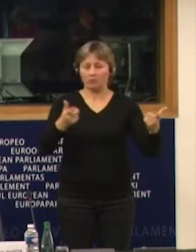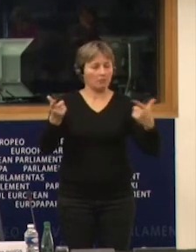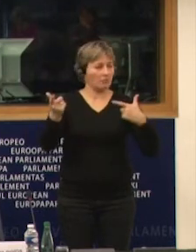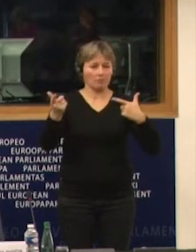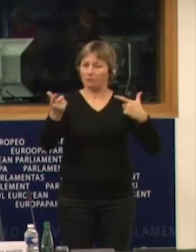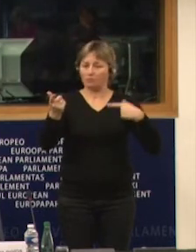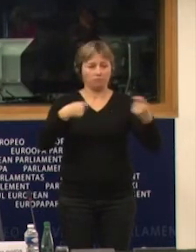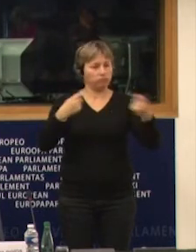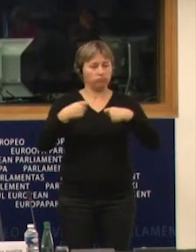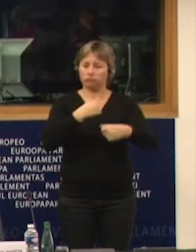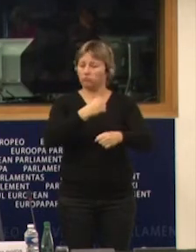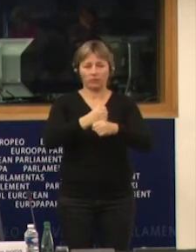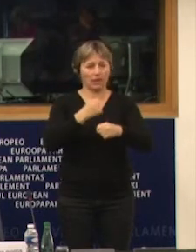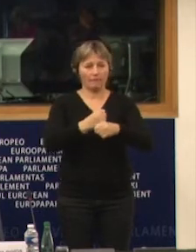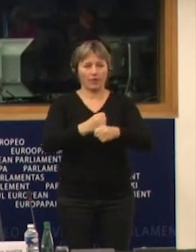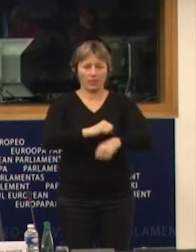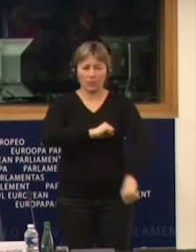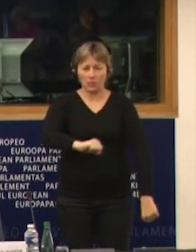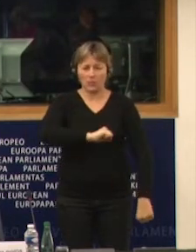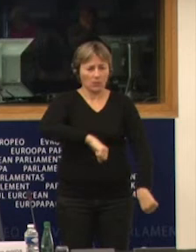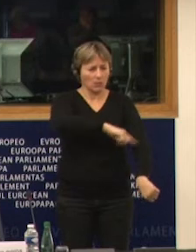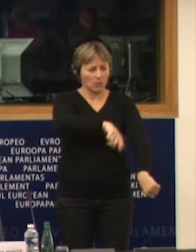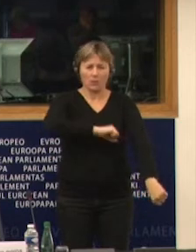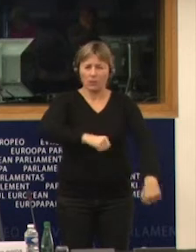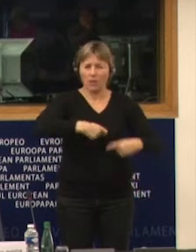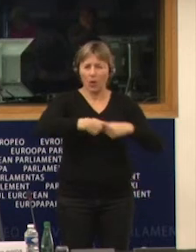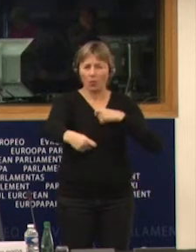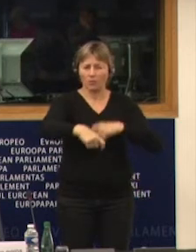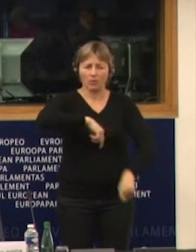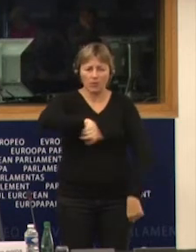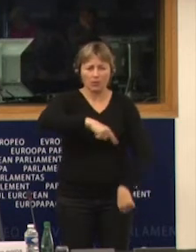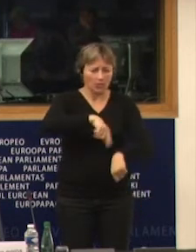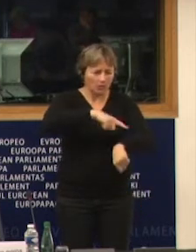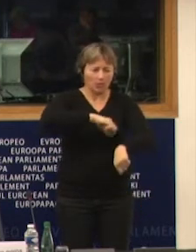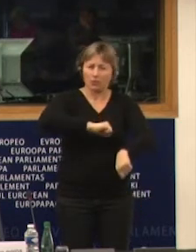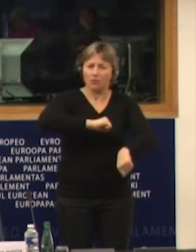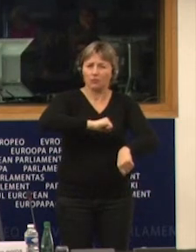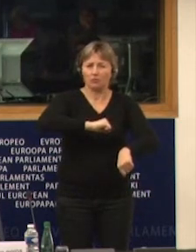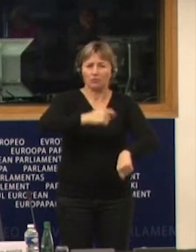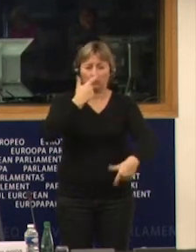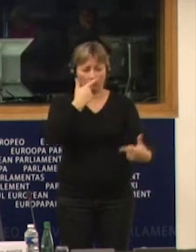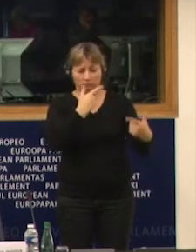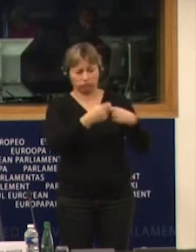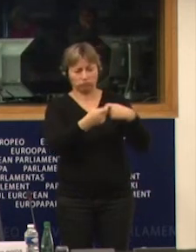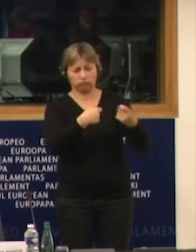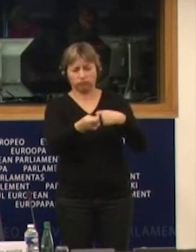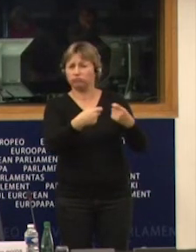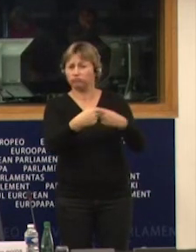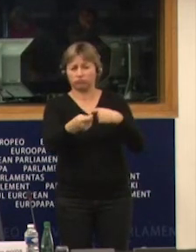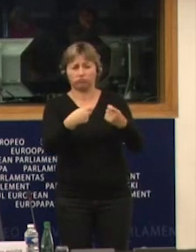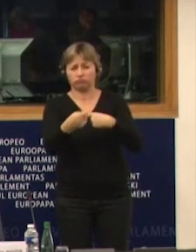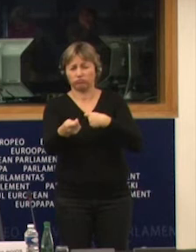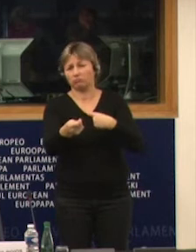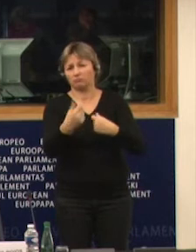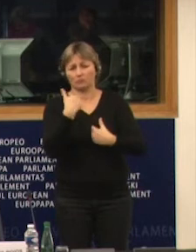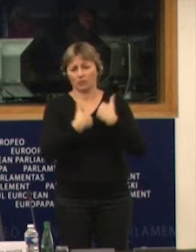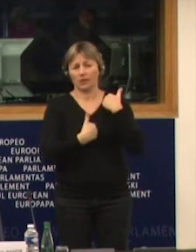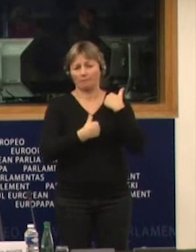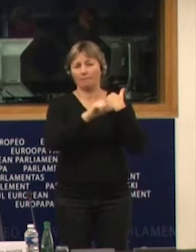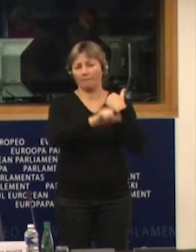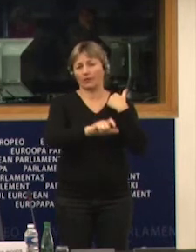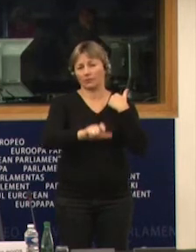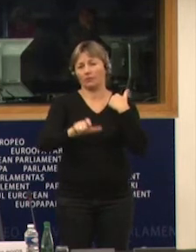Many young people with health problems, especially in the Netherlands move directly from special education